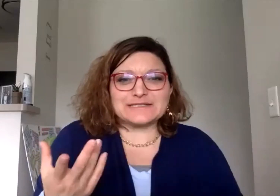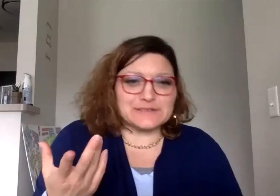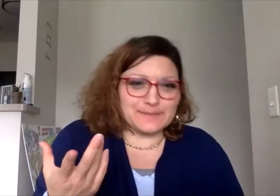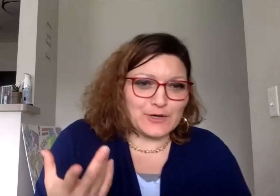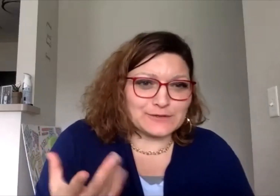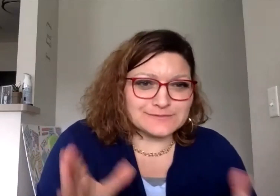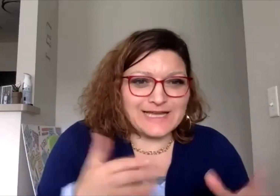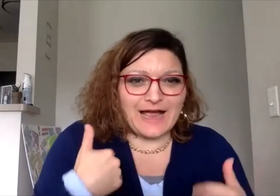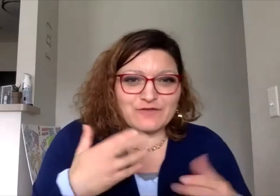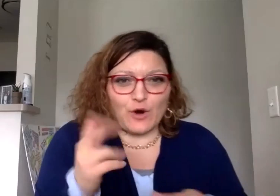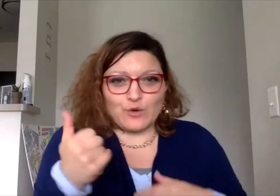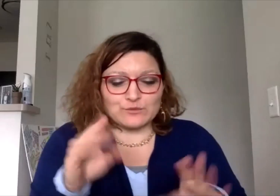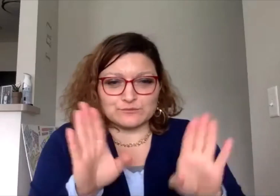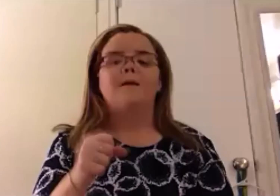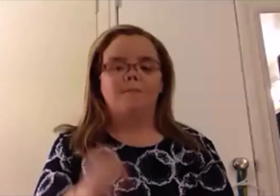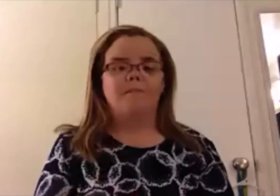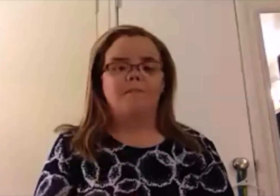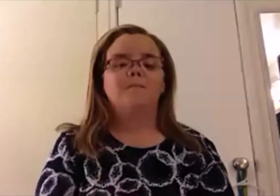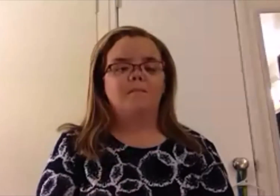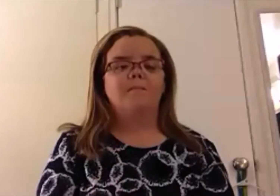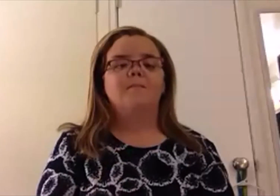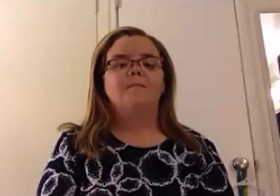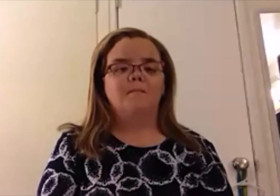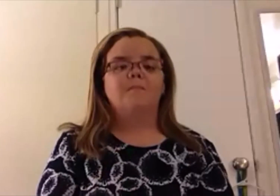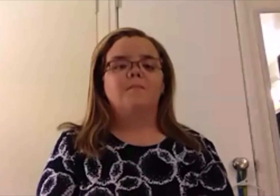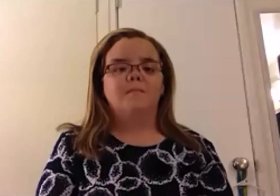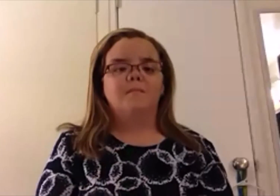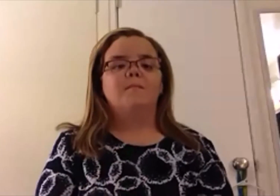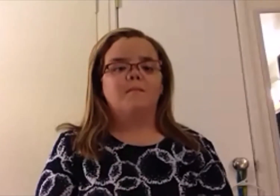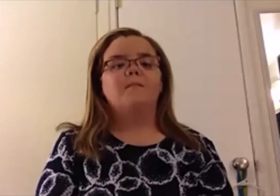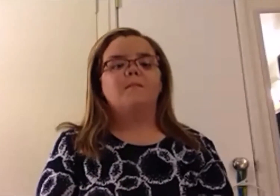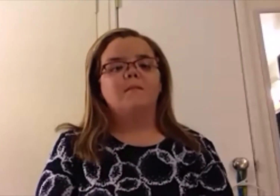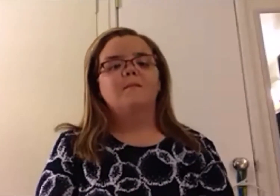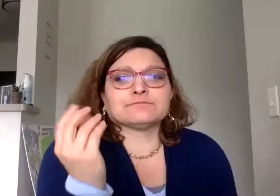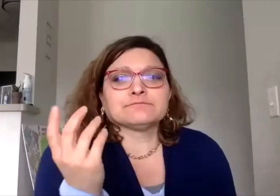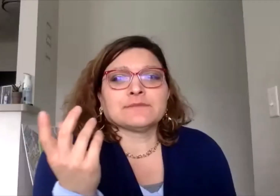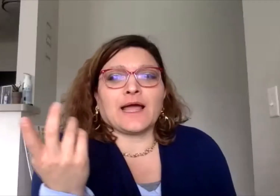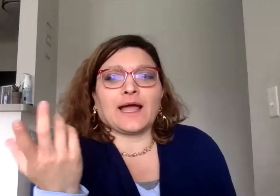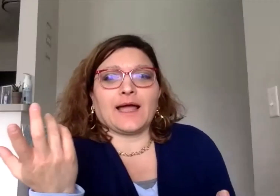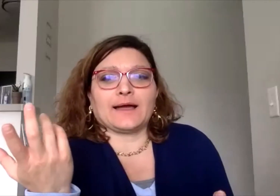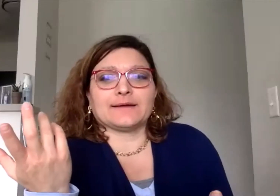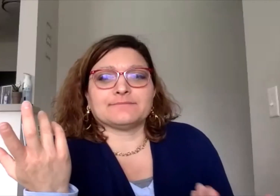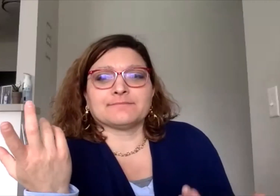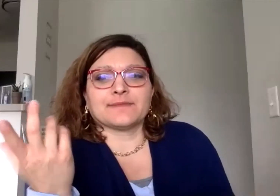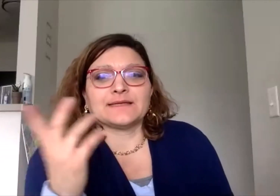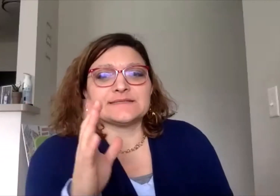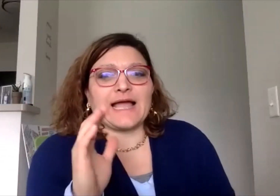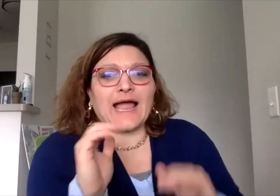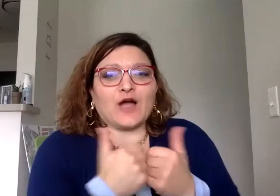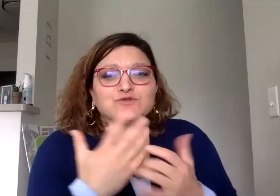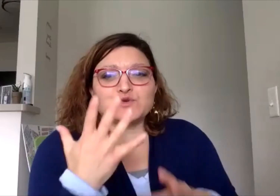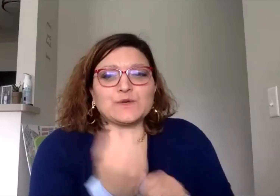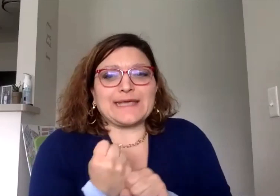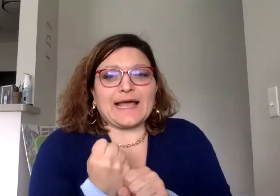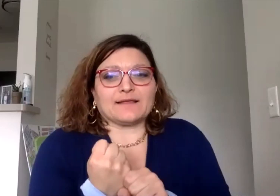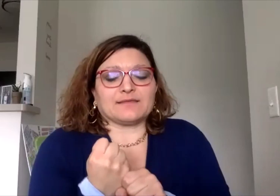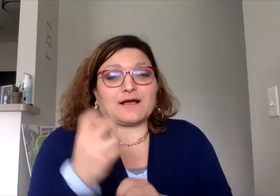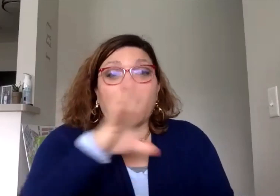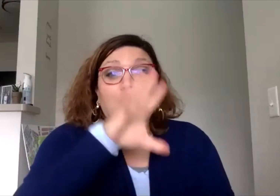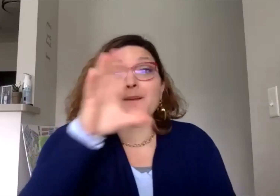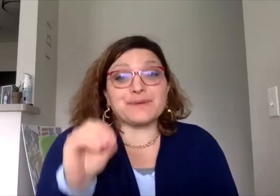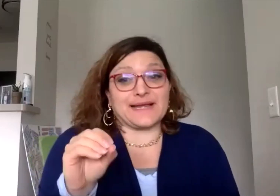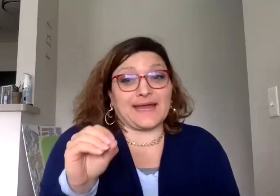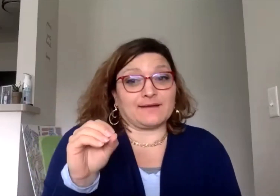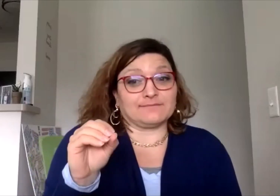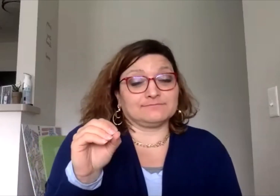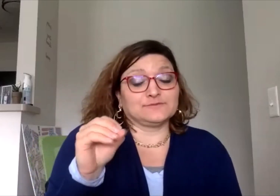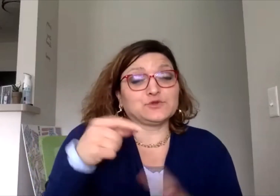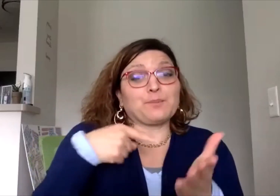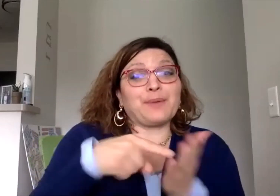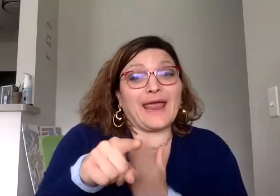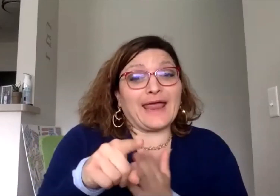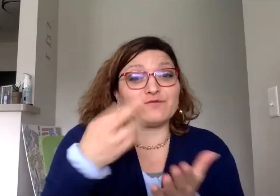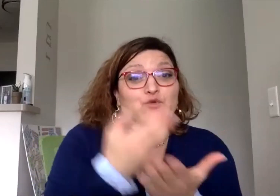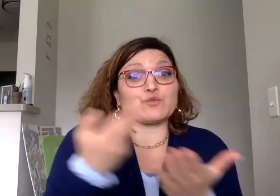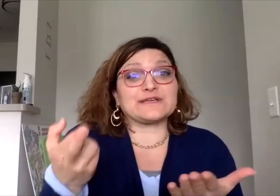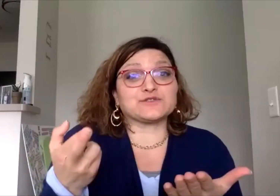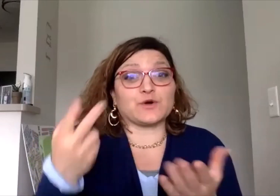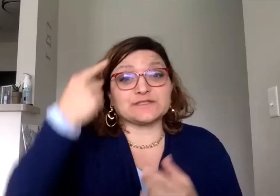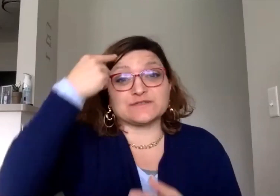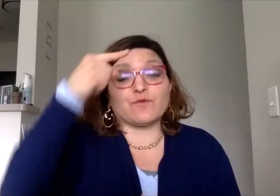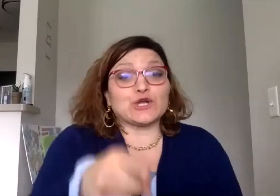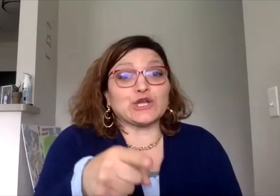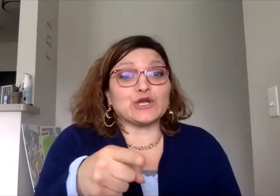your own right yeah um so um how do you get the company to pay for the resources for you